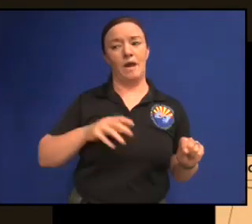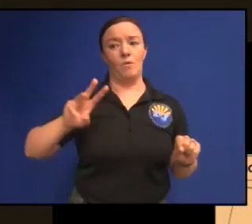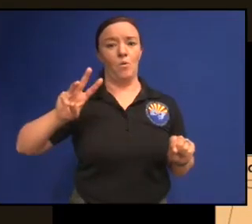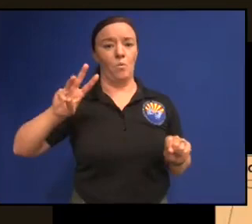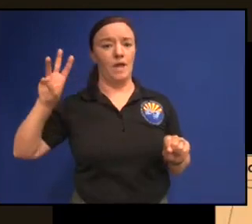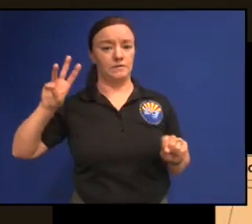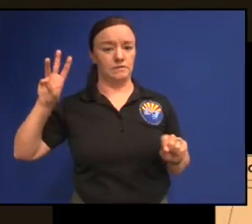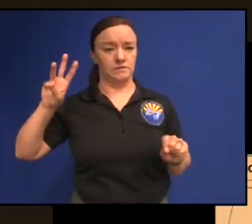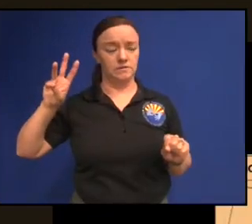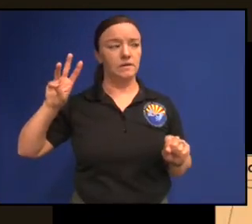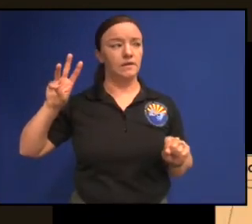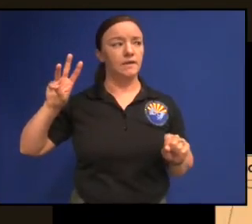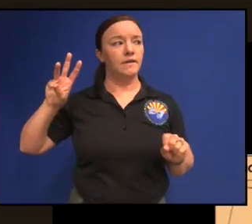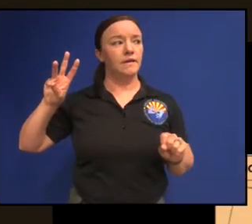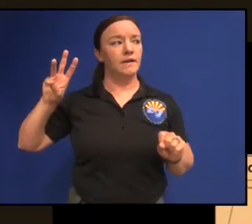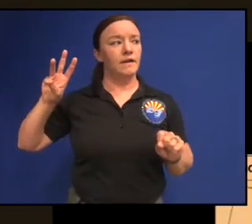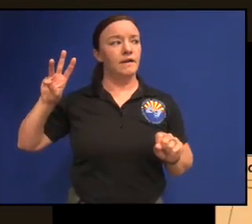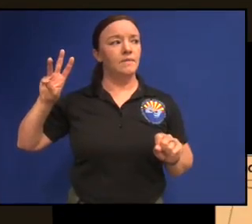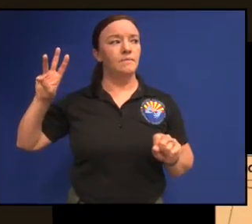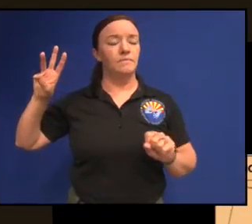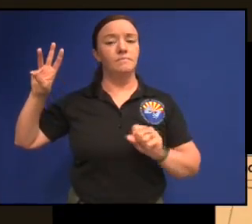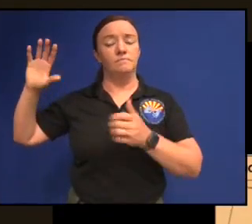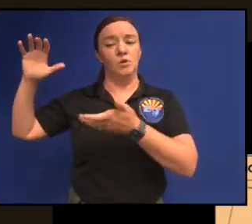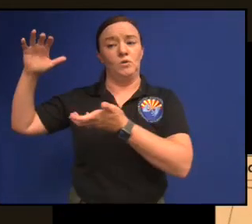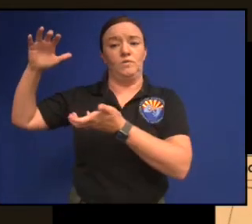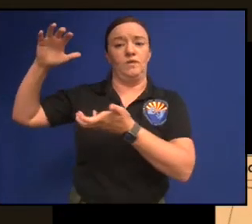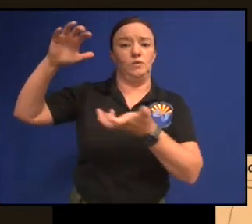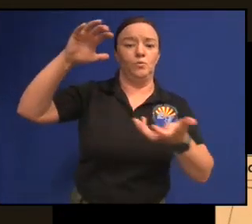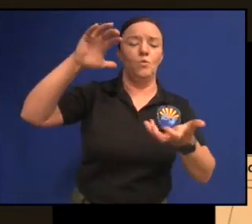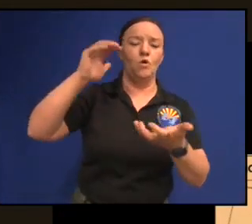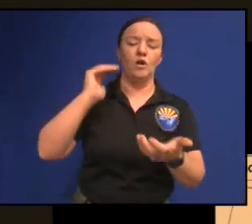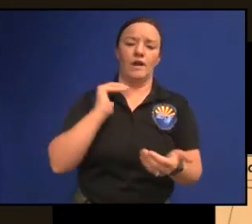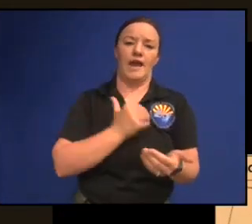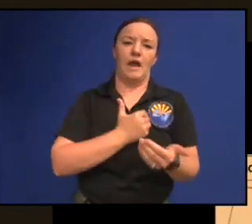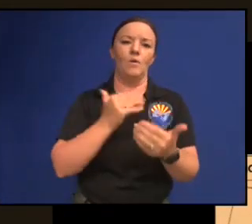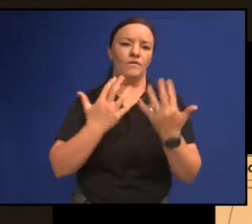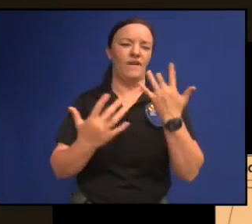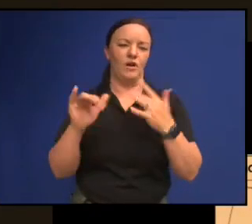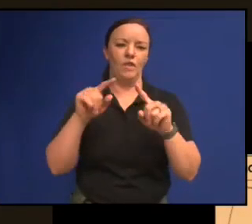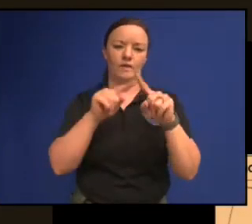SO LIKE I SAID, WE STILL HAVE THAT CHANCE AND SO THE GRAPHIC ON THE RIGHT SHOWS POTENTIAL FOR STORMS.